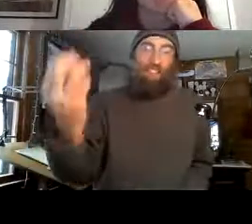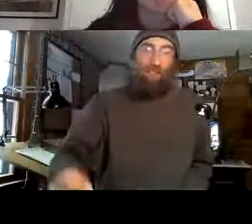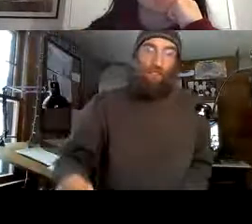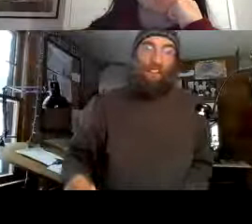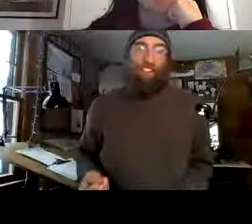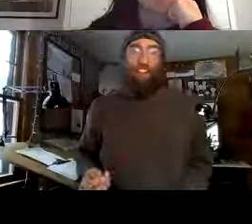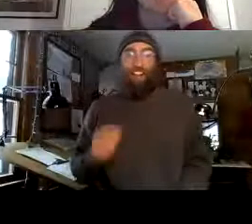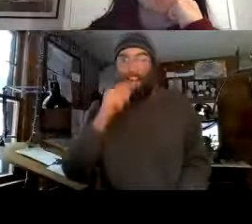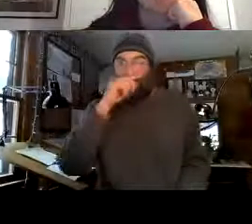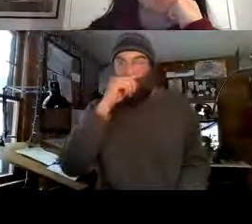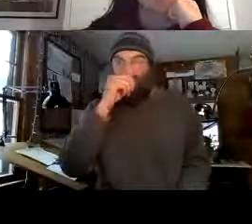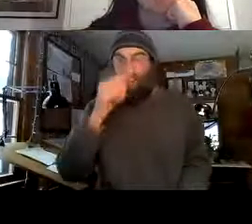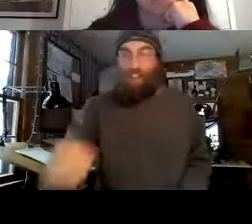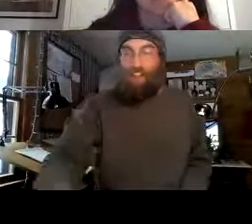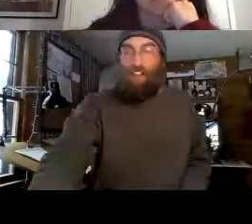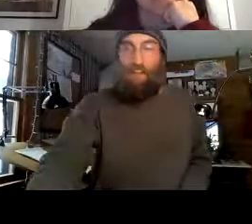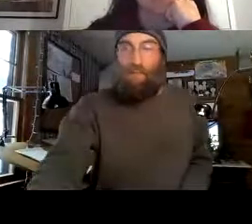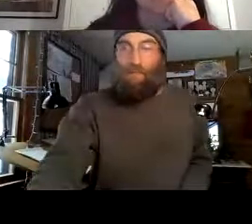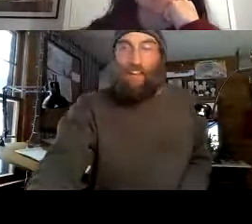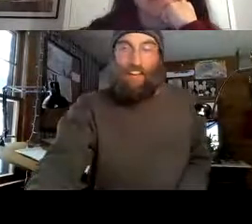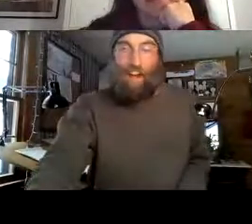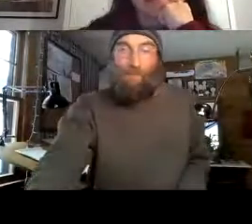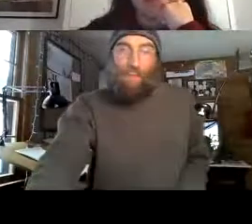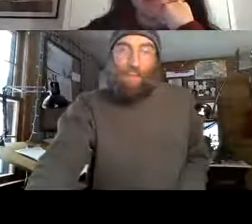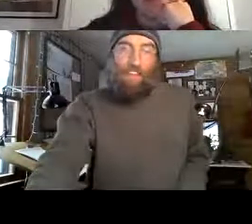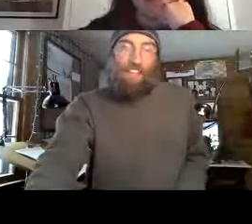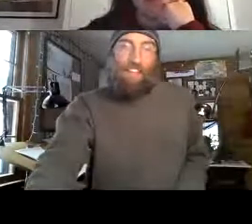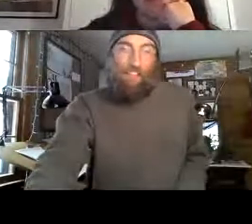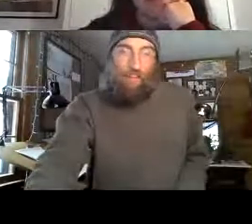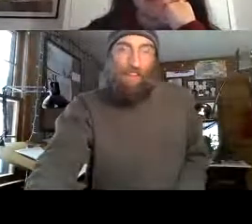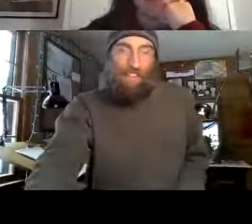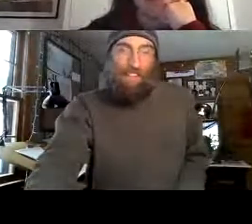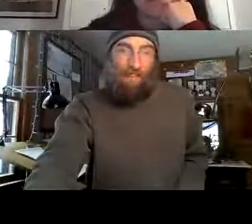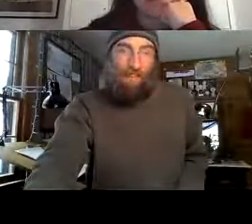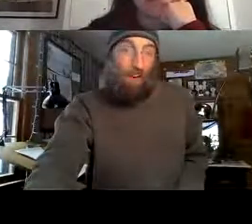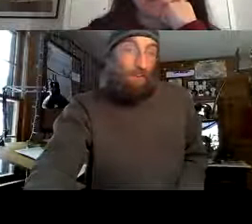as a storyteller, as character, and that got me interested enough to draw the